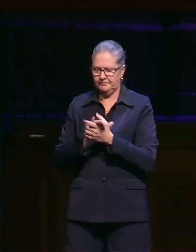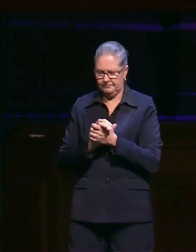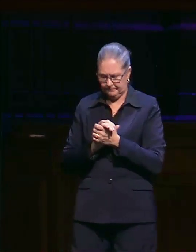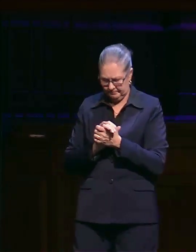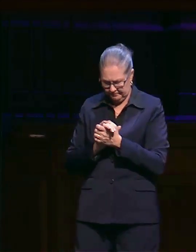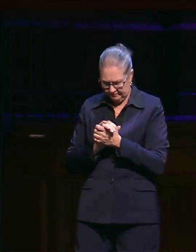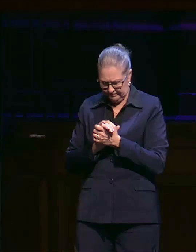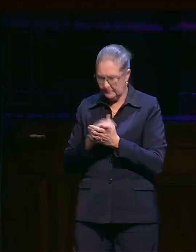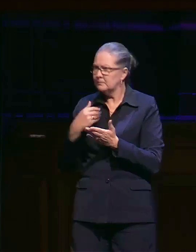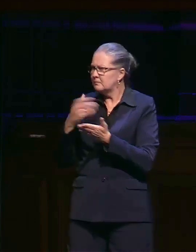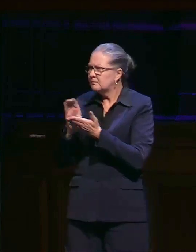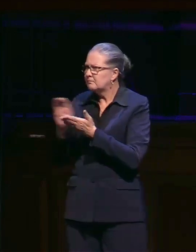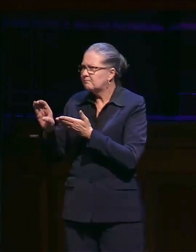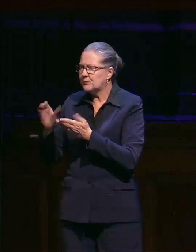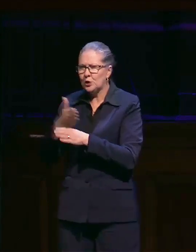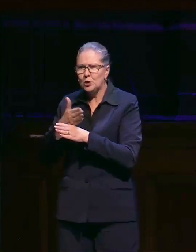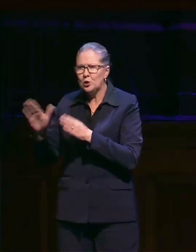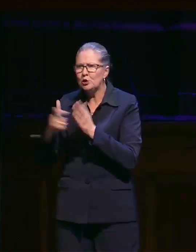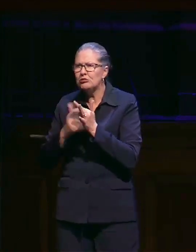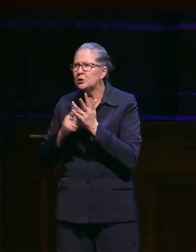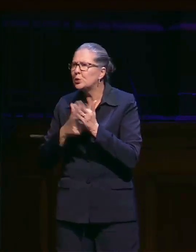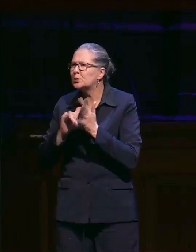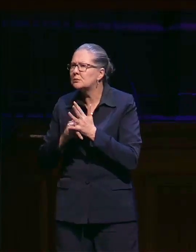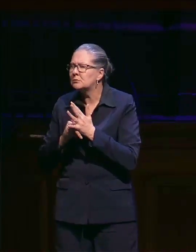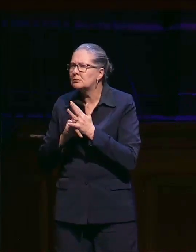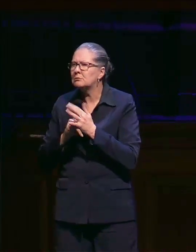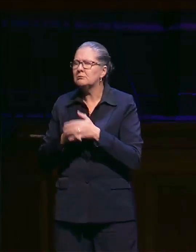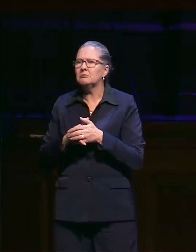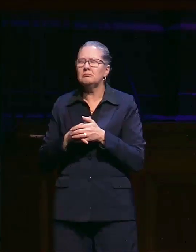So we have put substantial new resources into Te Taura Whiri, the Māori Language Commission